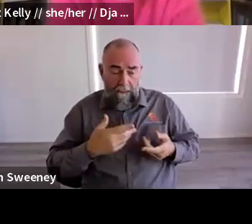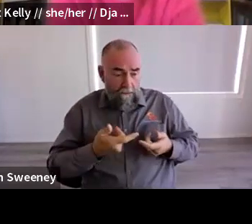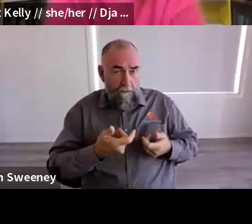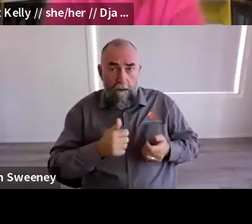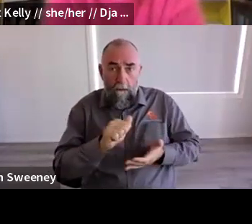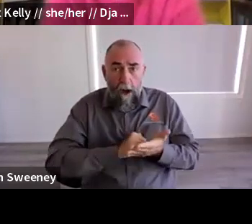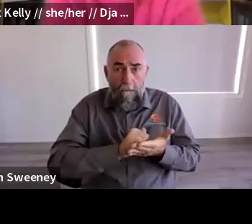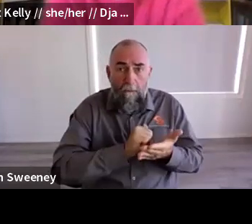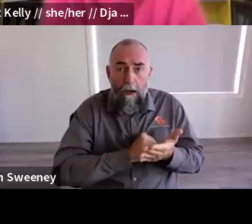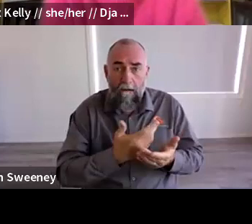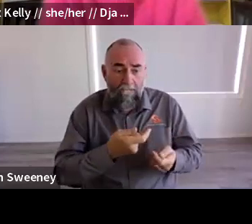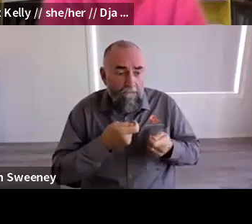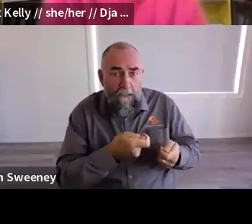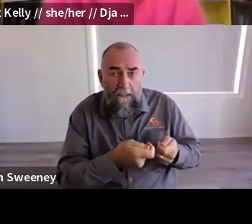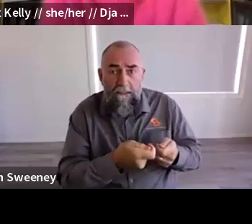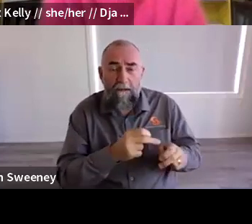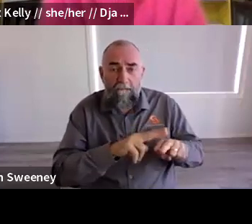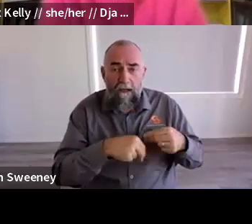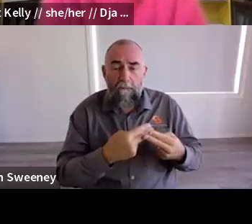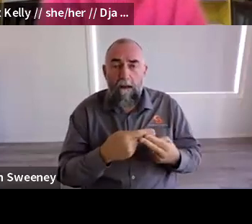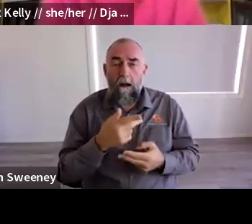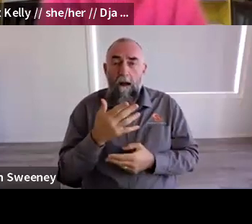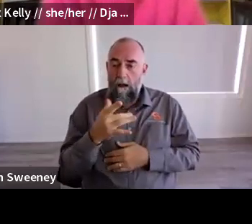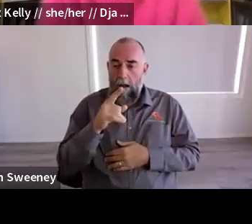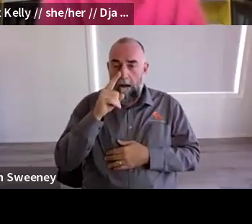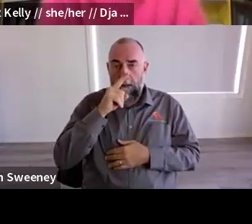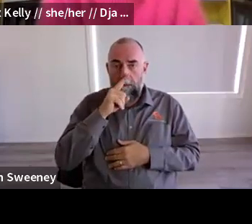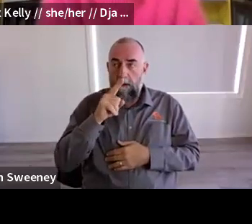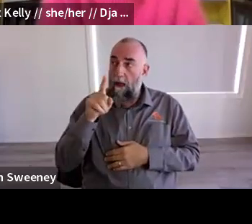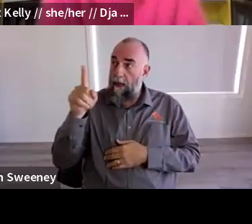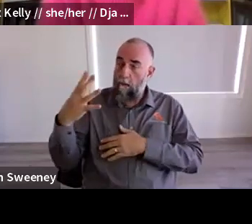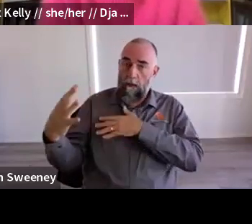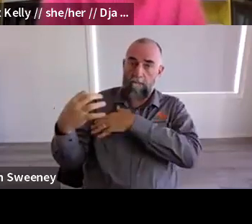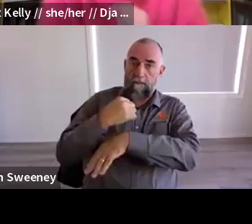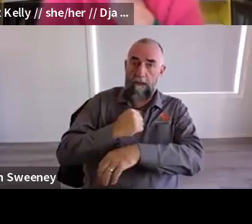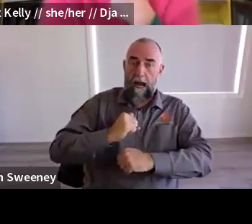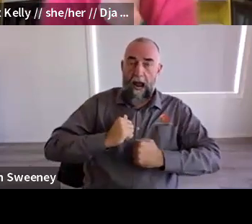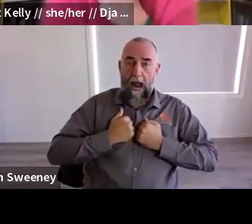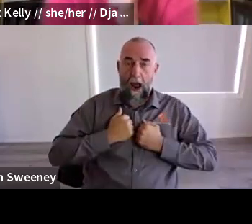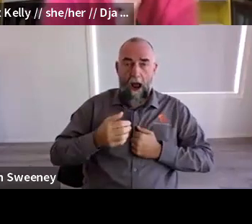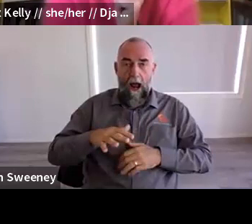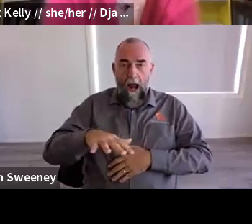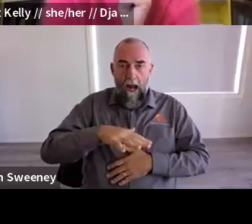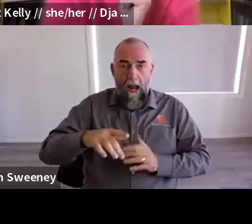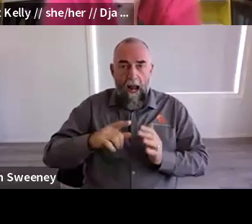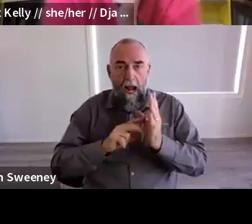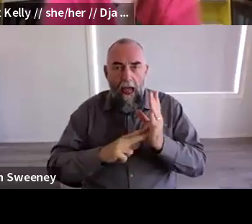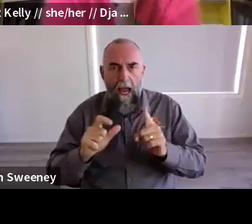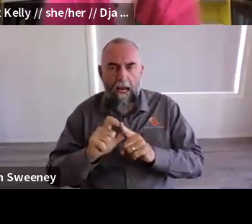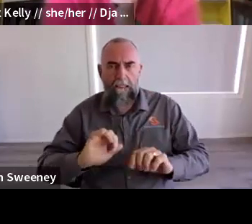about where that money is coming from, that is going to pay you for that art work. People need to feed their families. People out there want